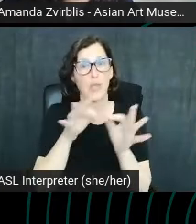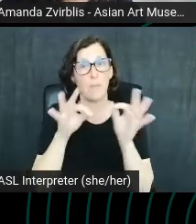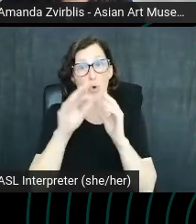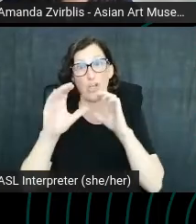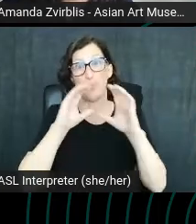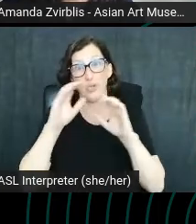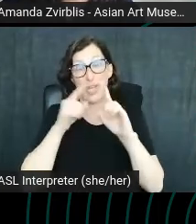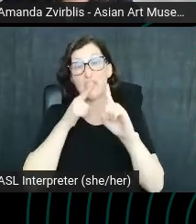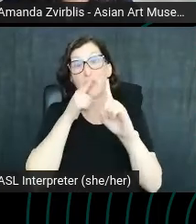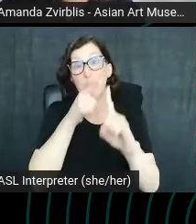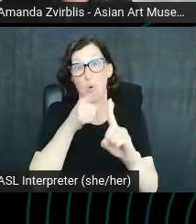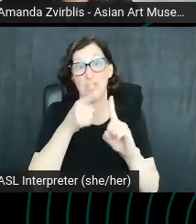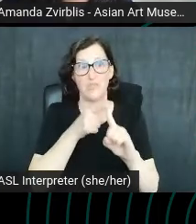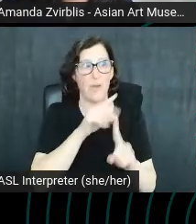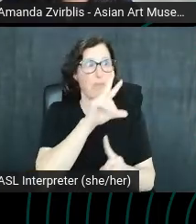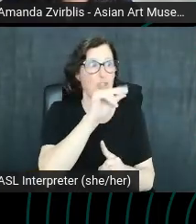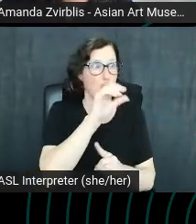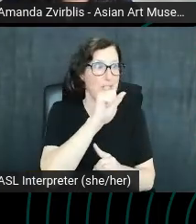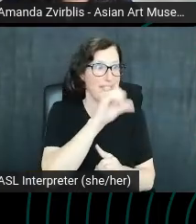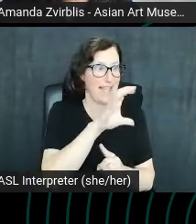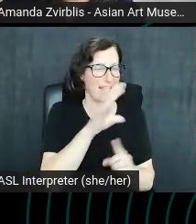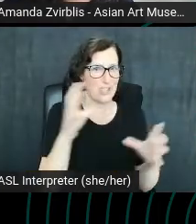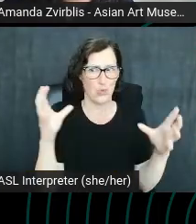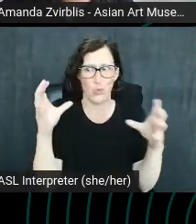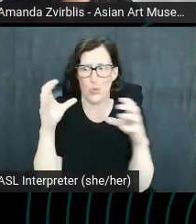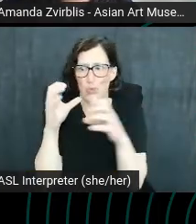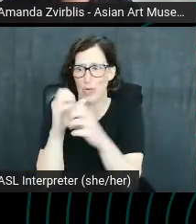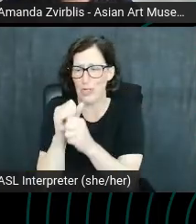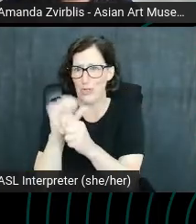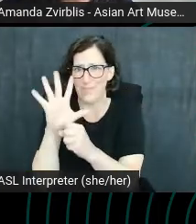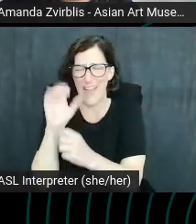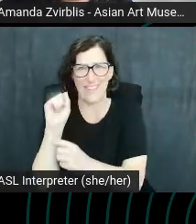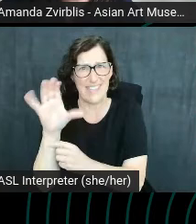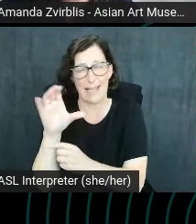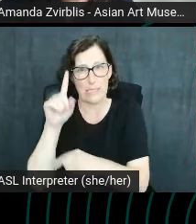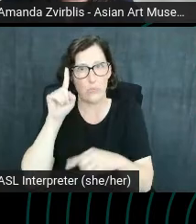from that 30 second video trailer into a five second ad.